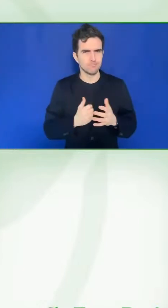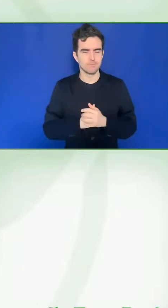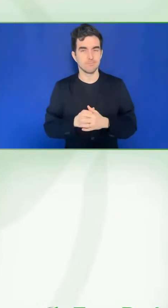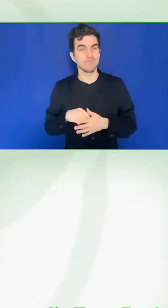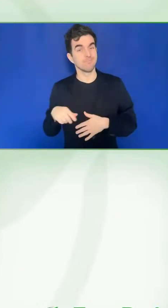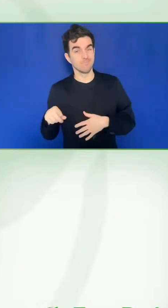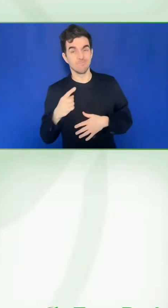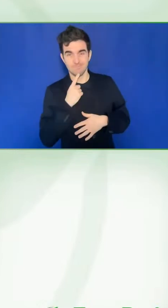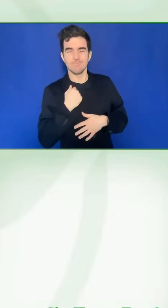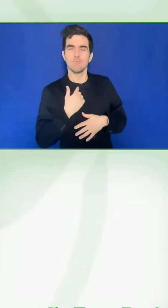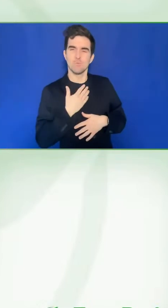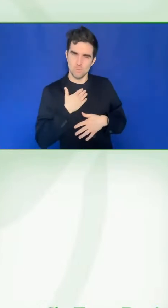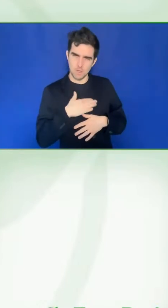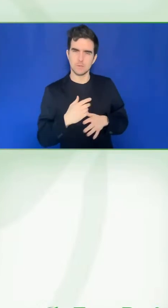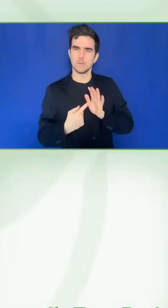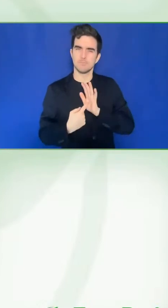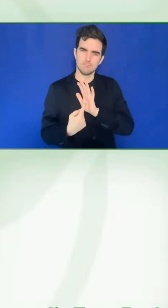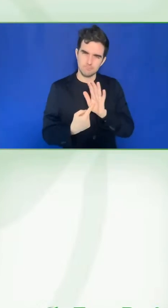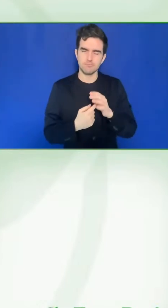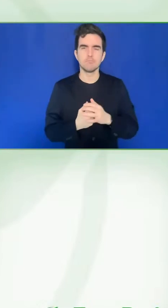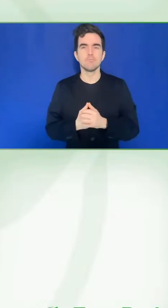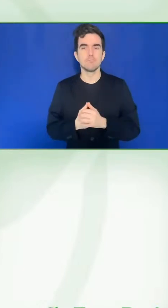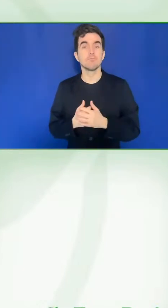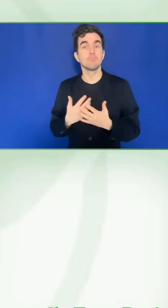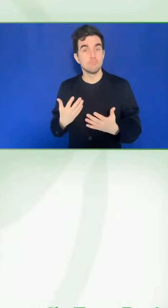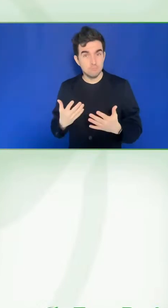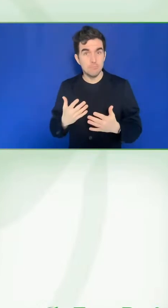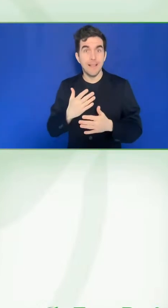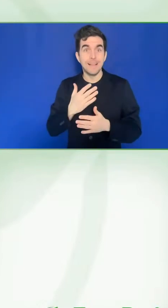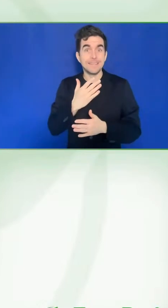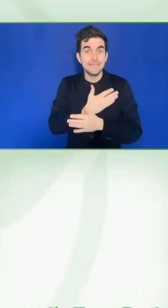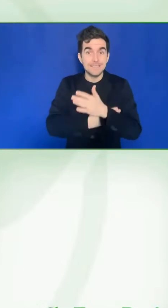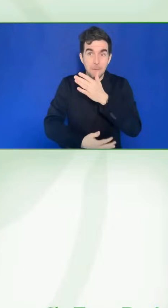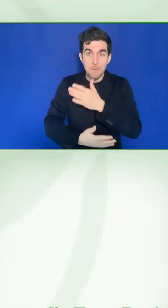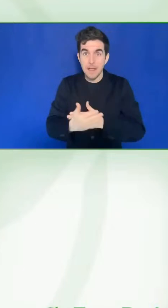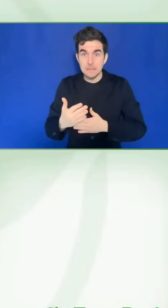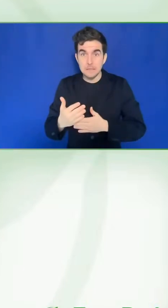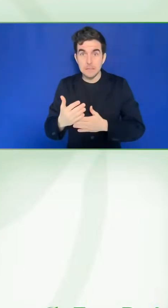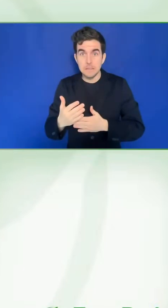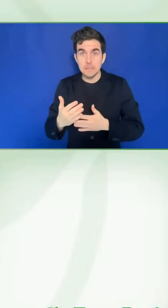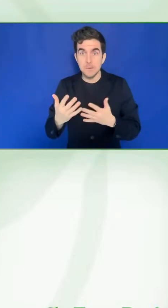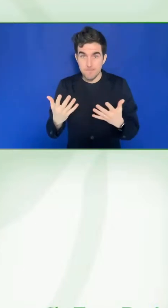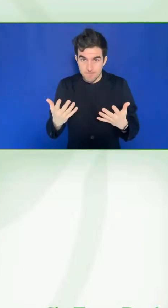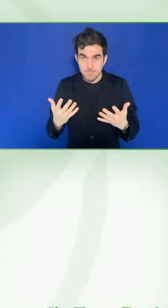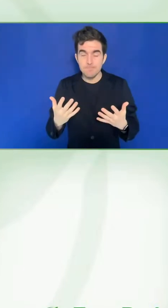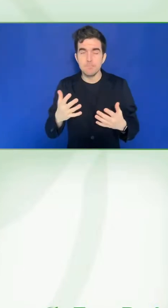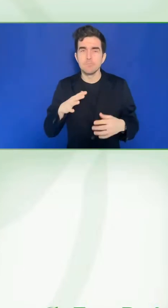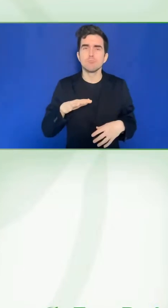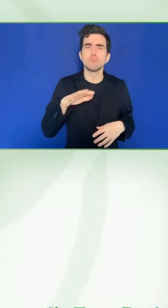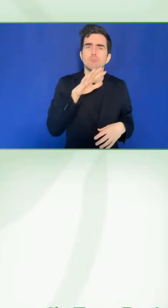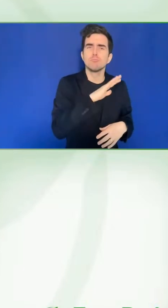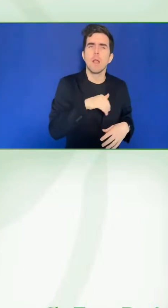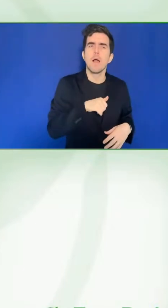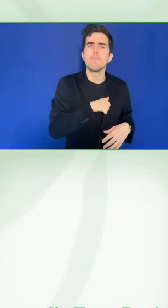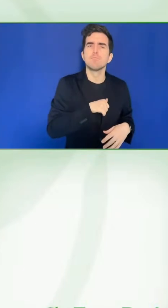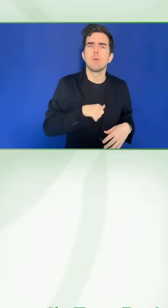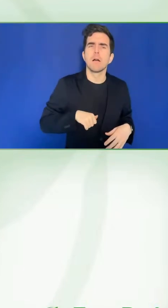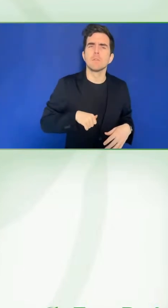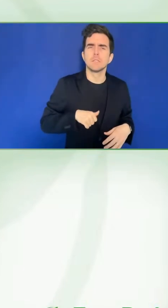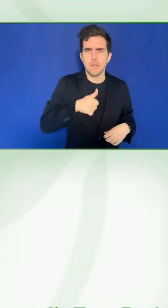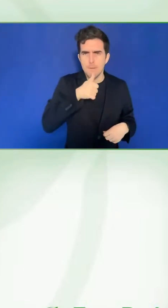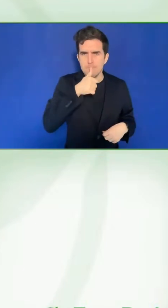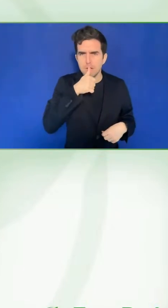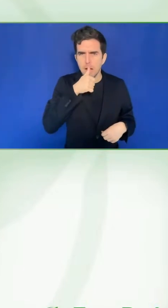In keeping with the theme today of working with in Japan, I wanted to highlight some